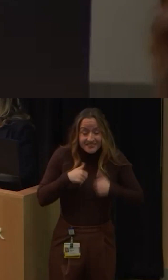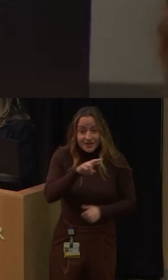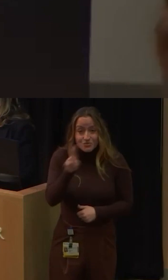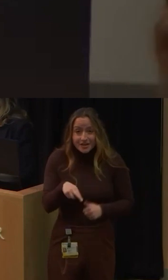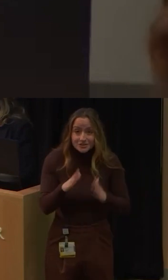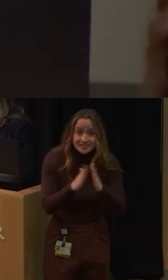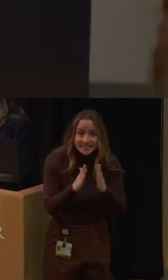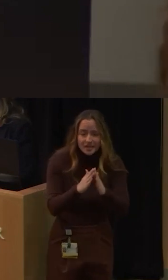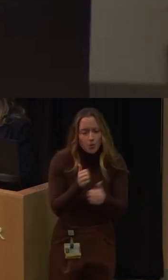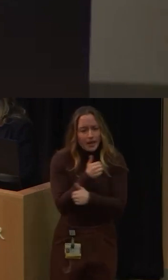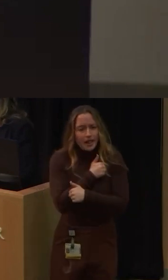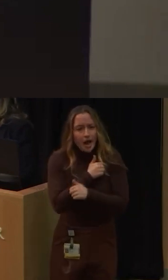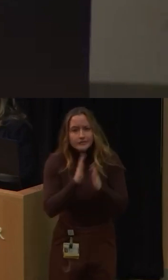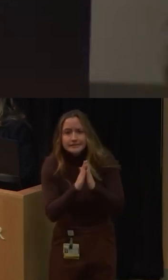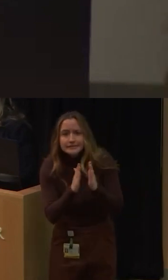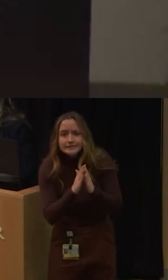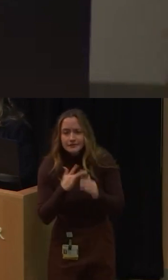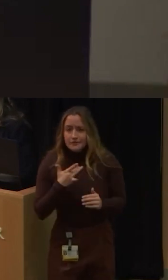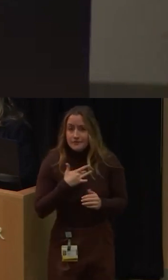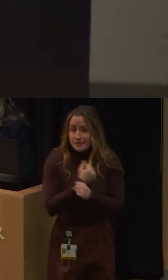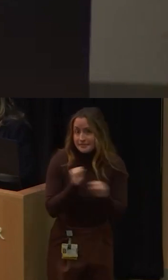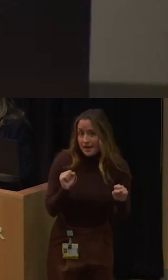We all feel safe in this city, at least some of us do,